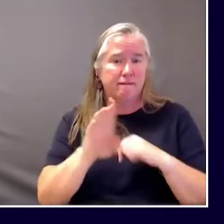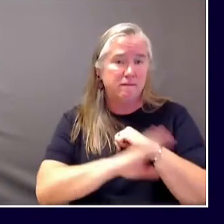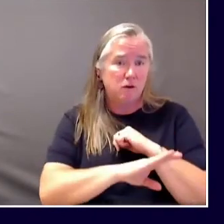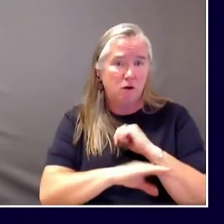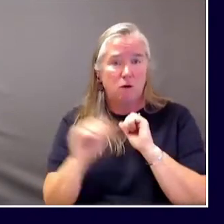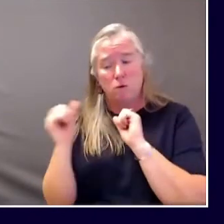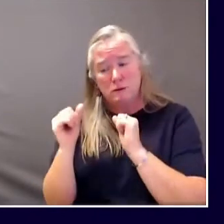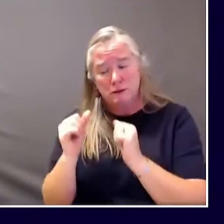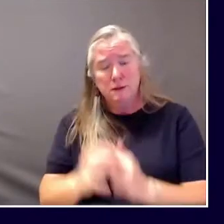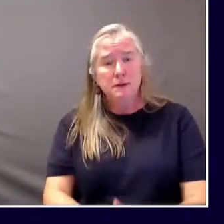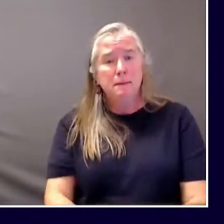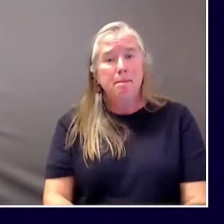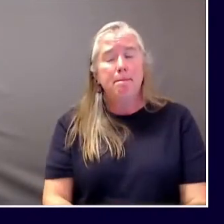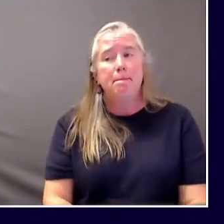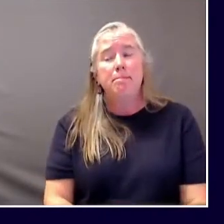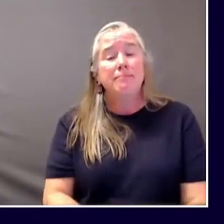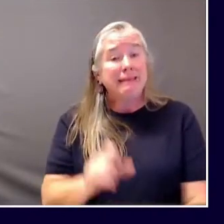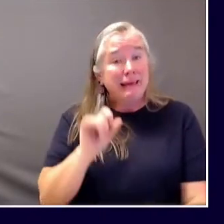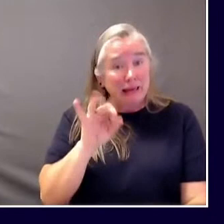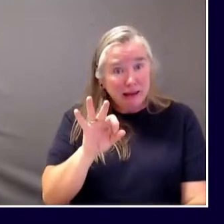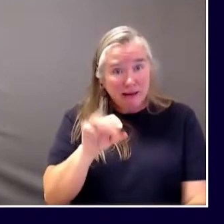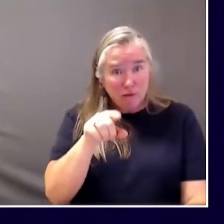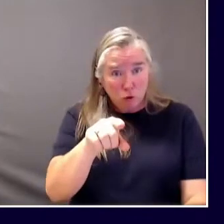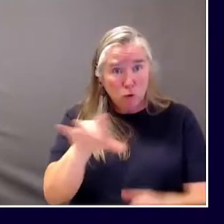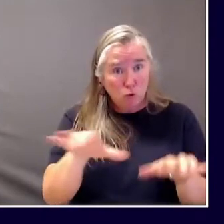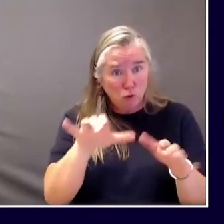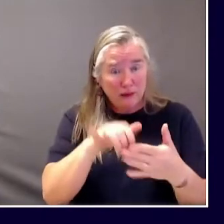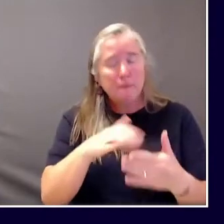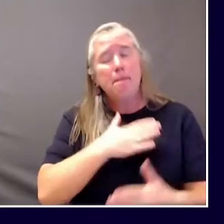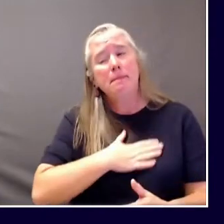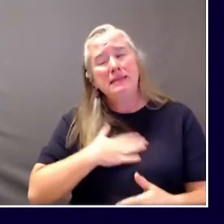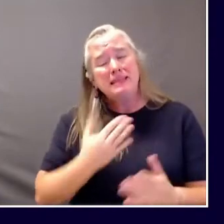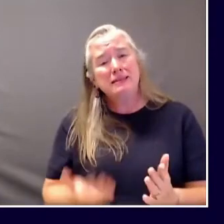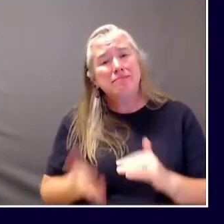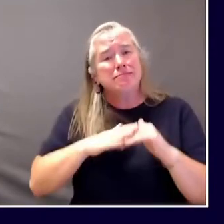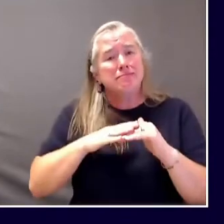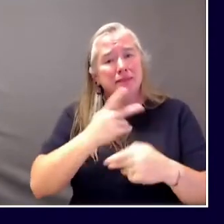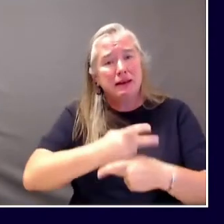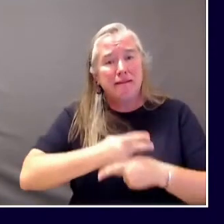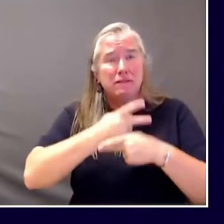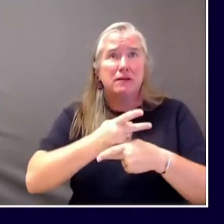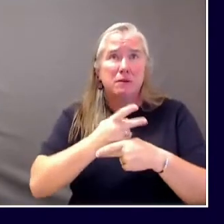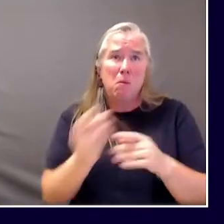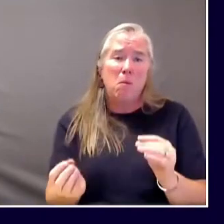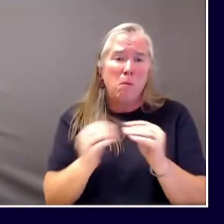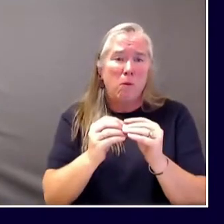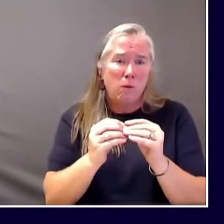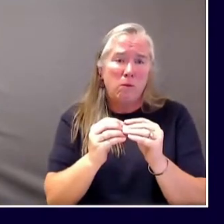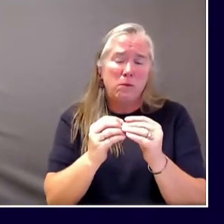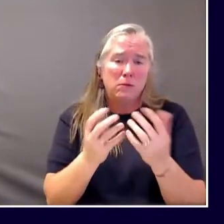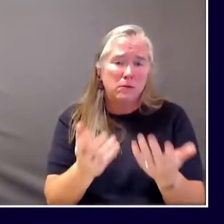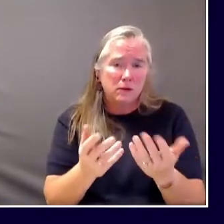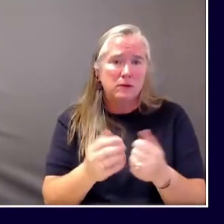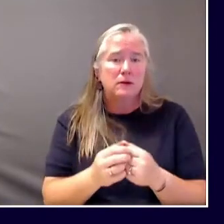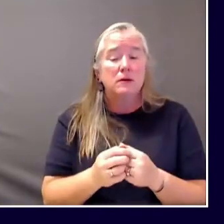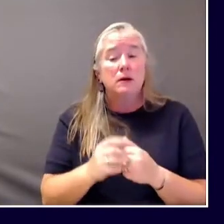but people need to be extra cautious about going back in